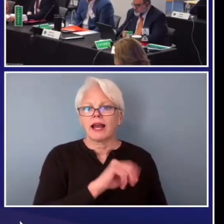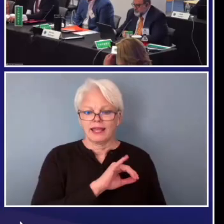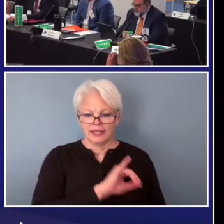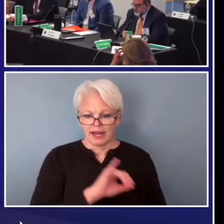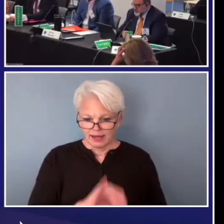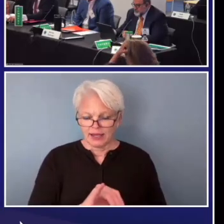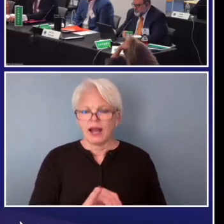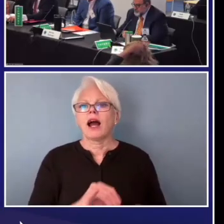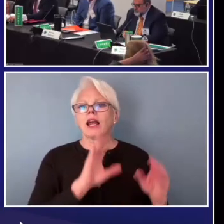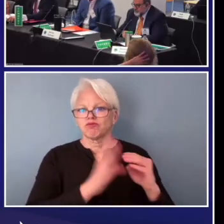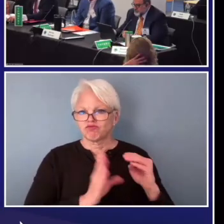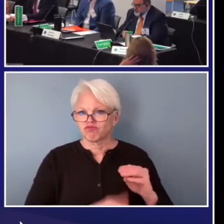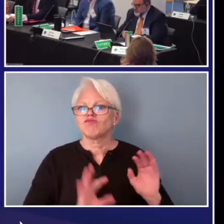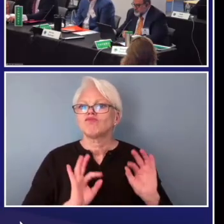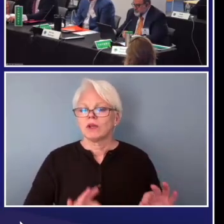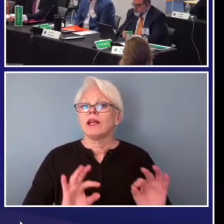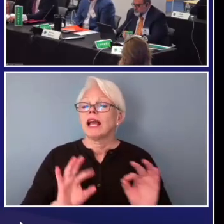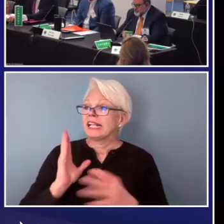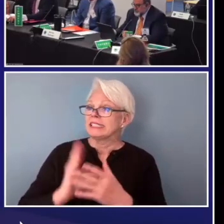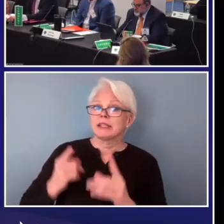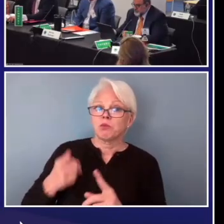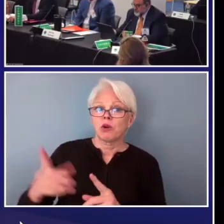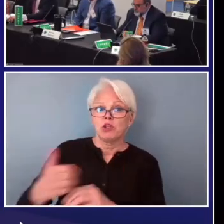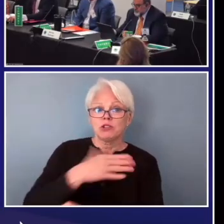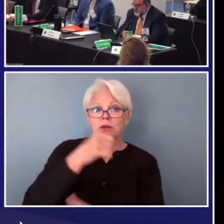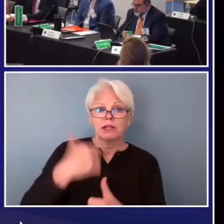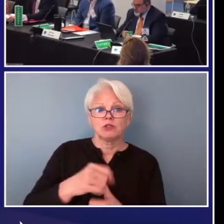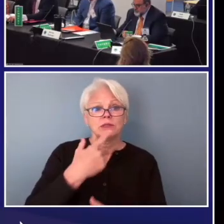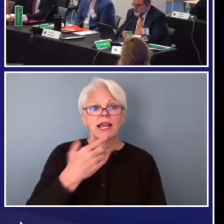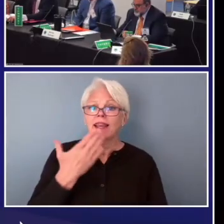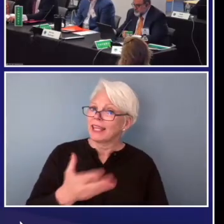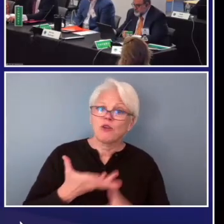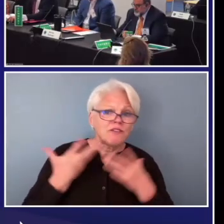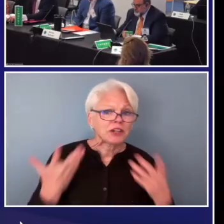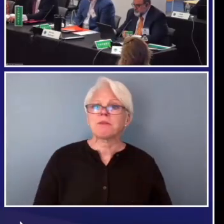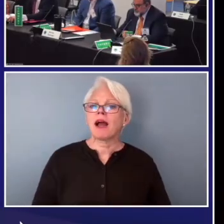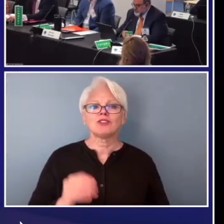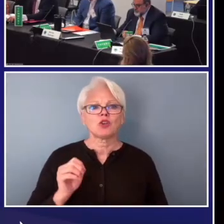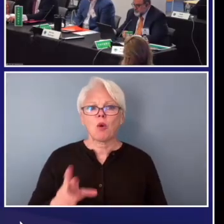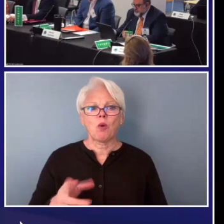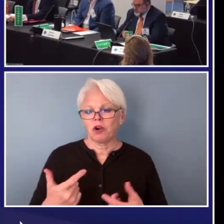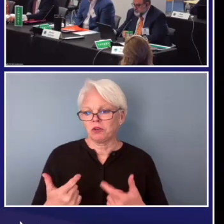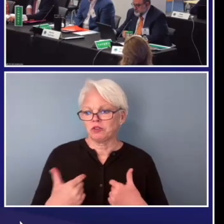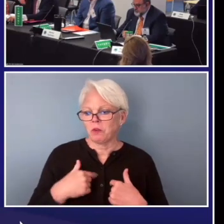Are you going to, at some point, send me a letter, say thank you very much, or am I going to go start moving ahead?